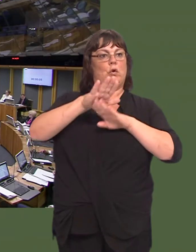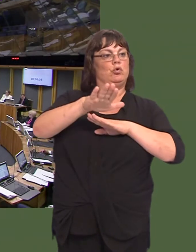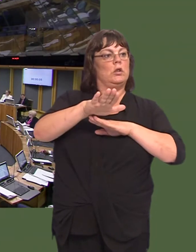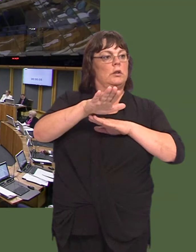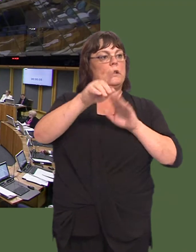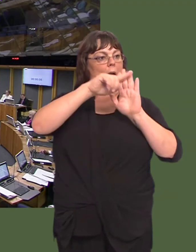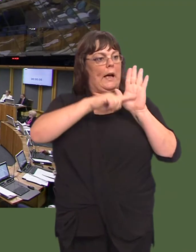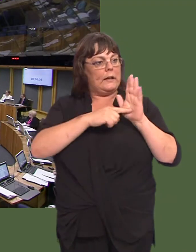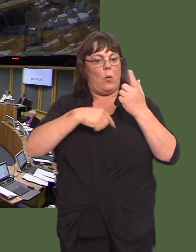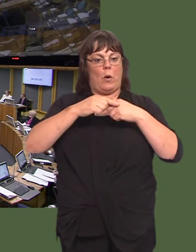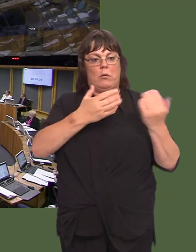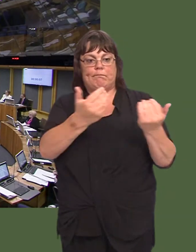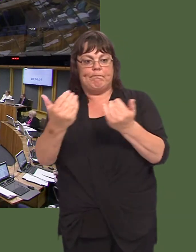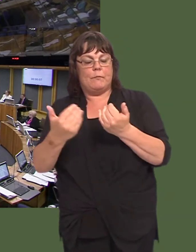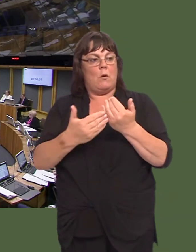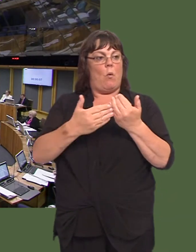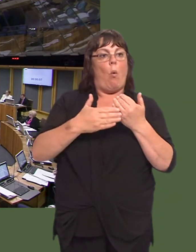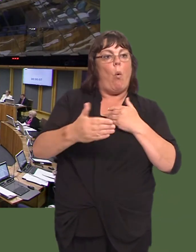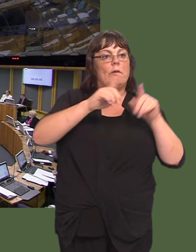Our investment in sport, via Sport Wales, focuses on encouraging participation amongst